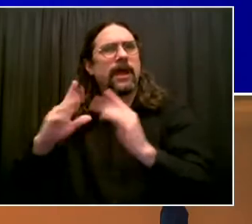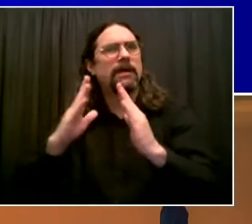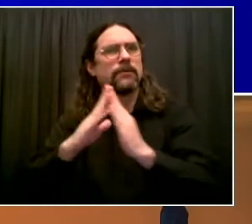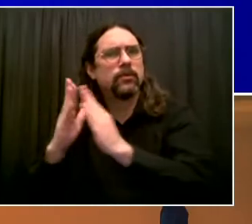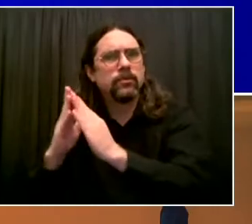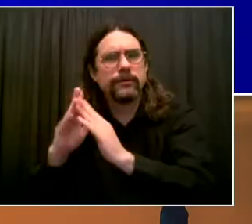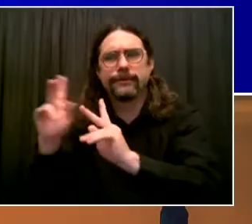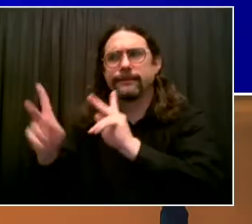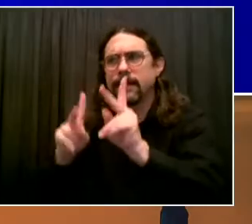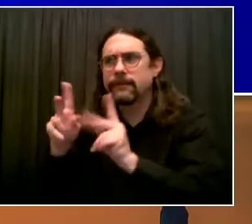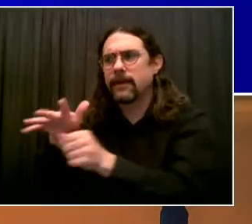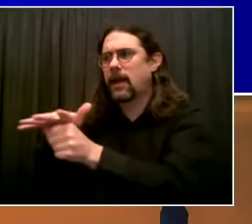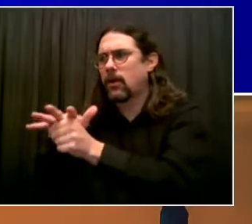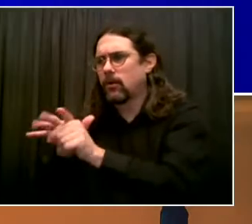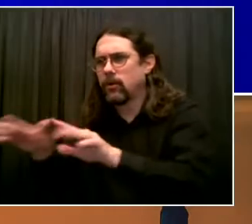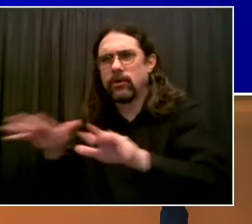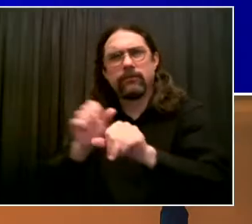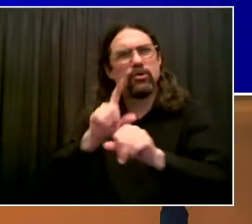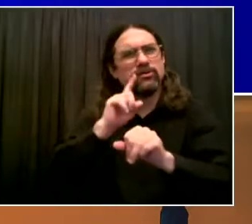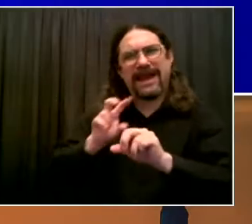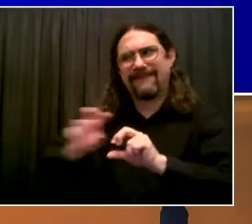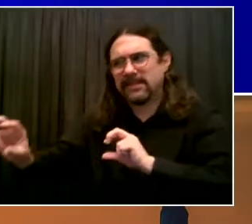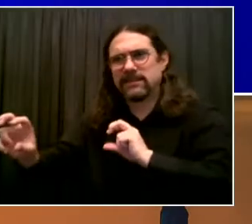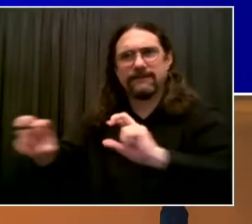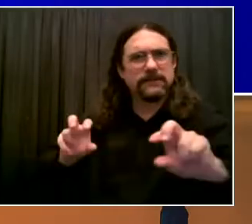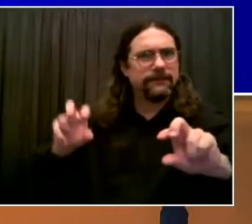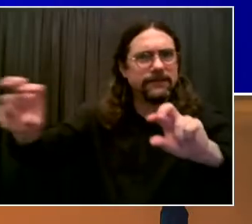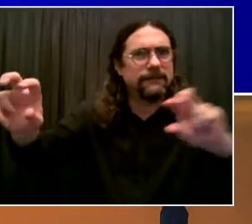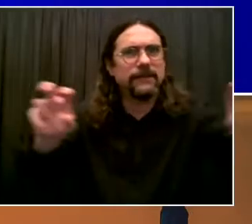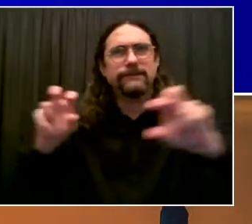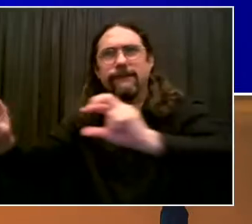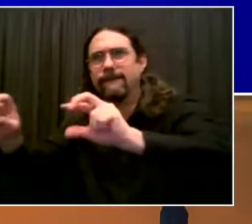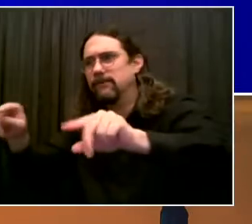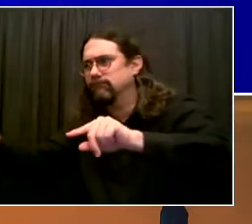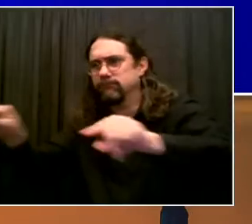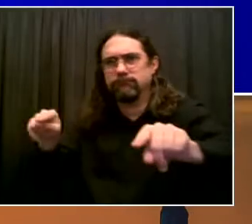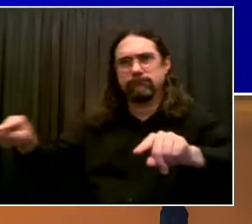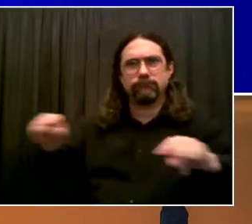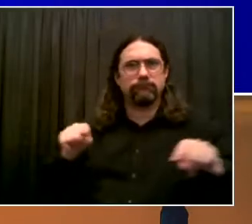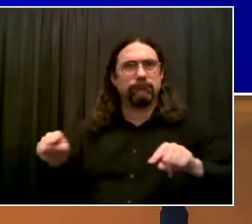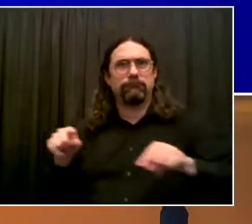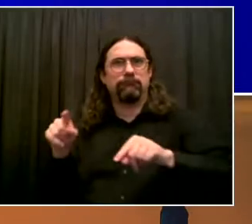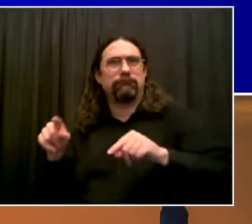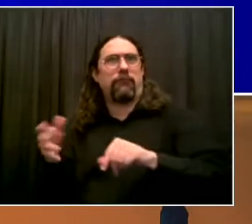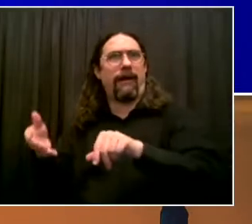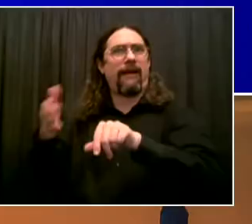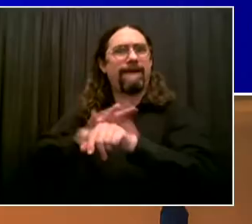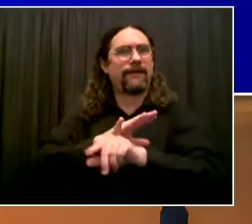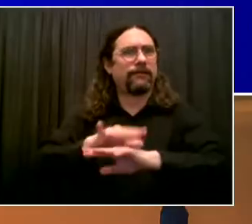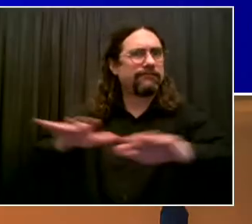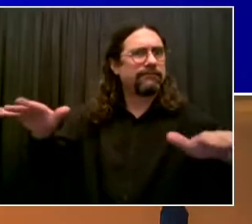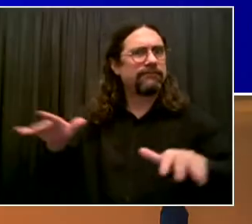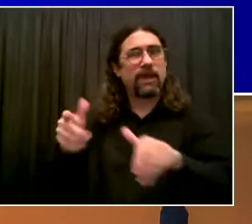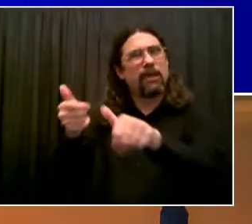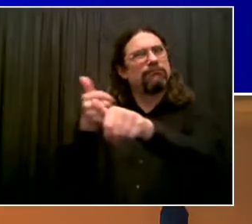COMMUNITY FEELS THERE IS A NEED, WE DO EVERYTHING WE POSSIBLY CAN TO ADDRESS THE NEED.